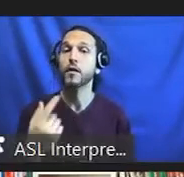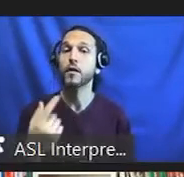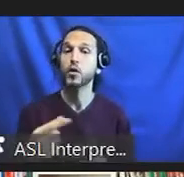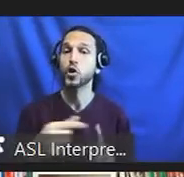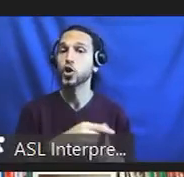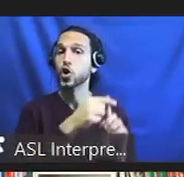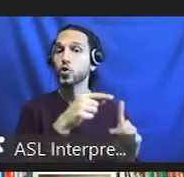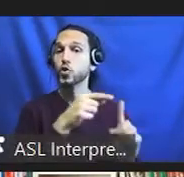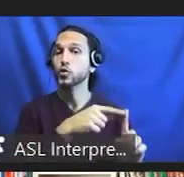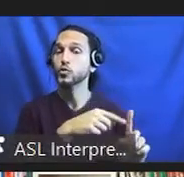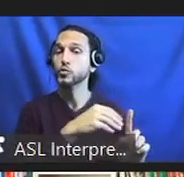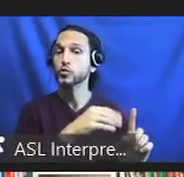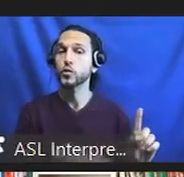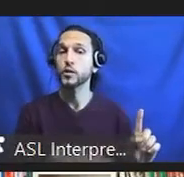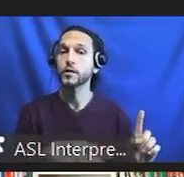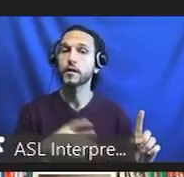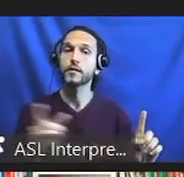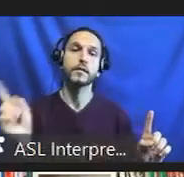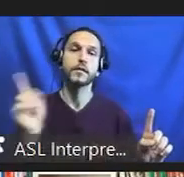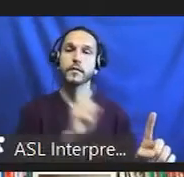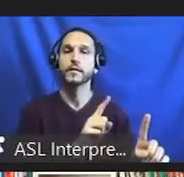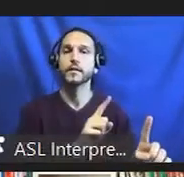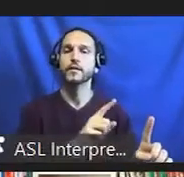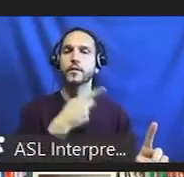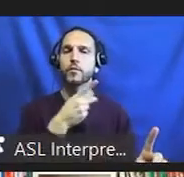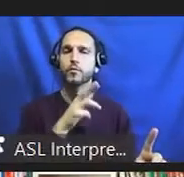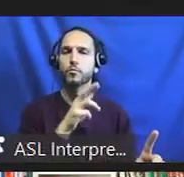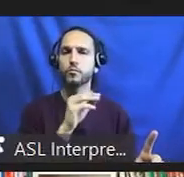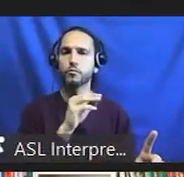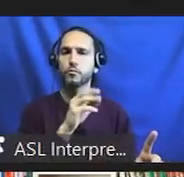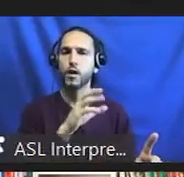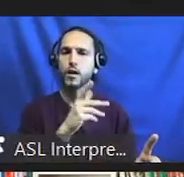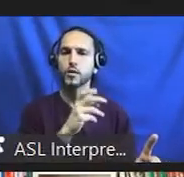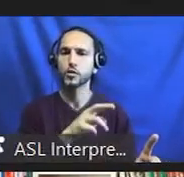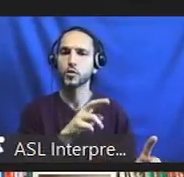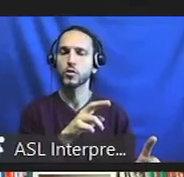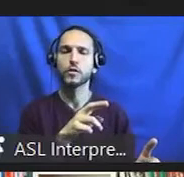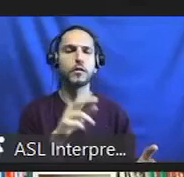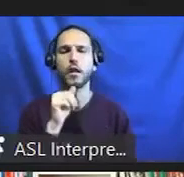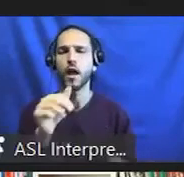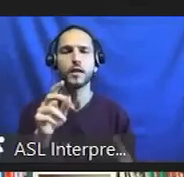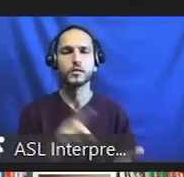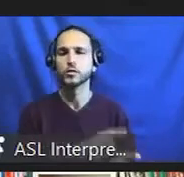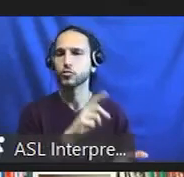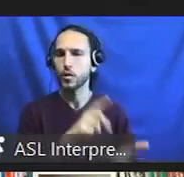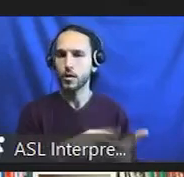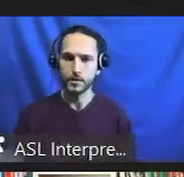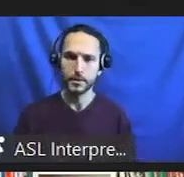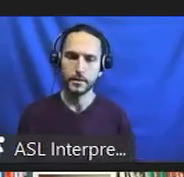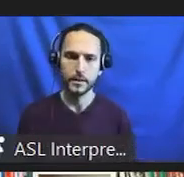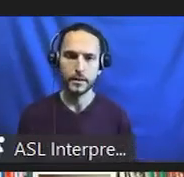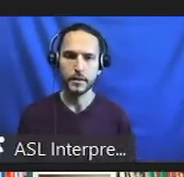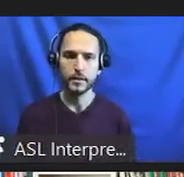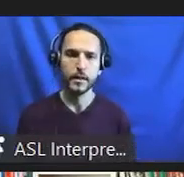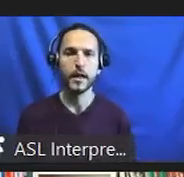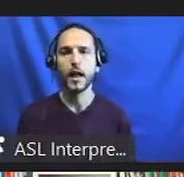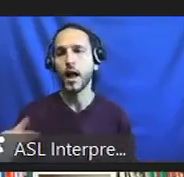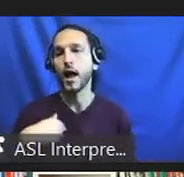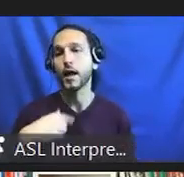and the others are not proctored is not discriminatory. And I'm assuming that the proctor is not